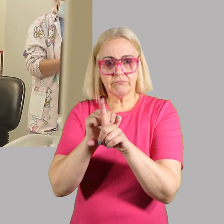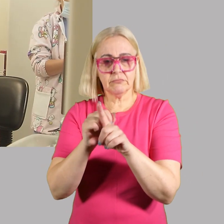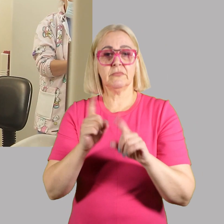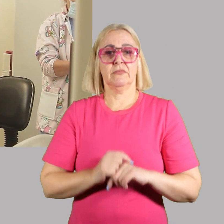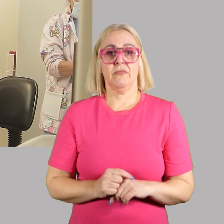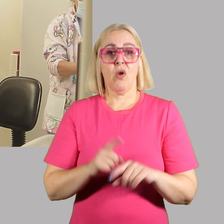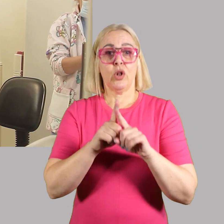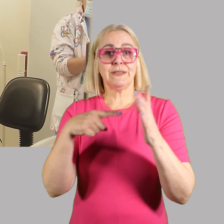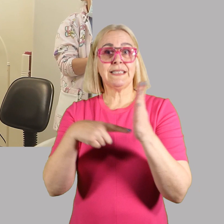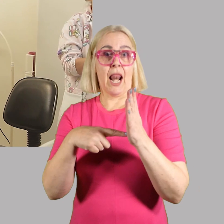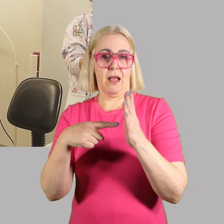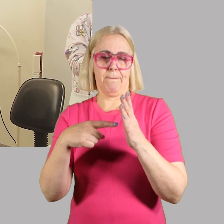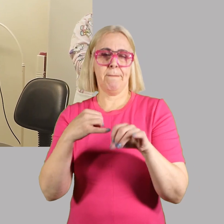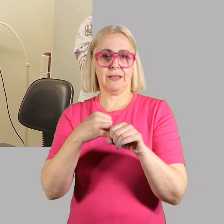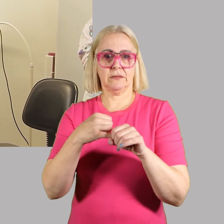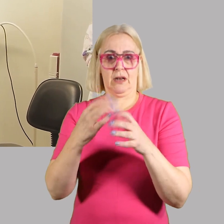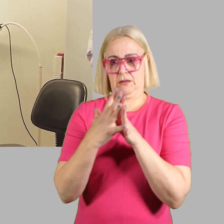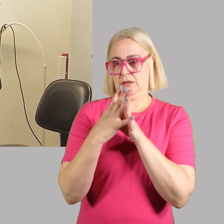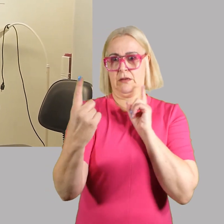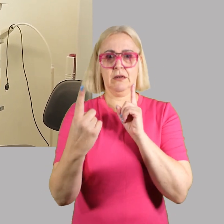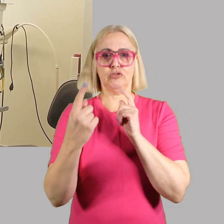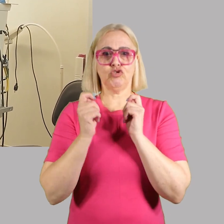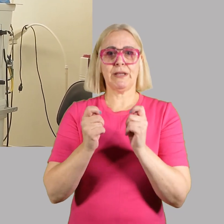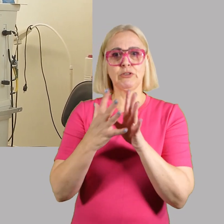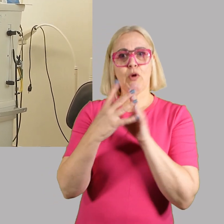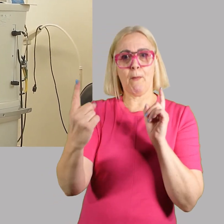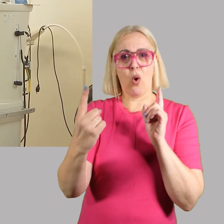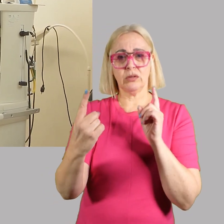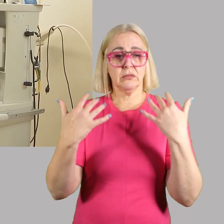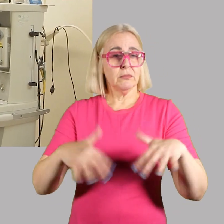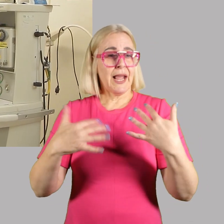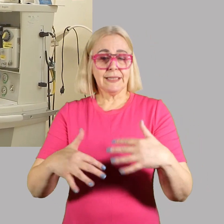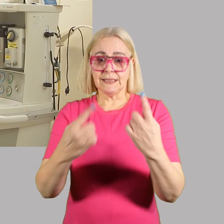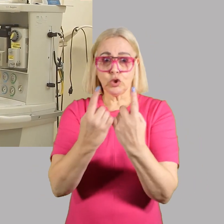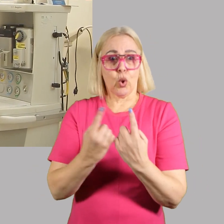A strong educational programme to the entire network is fundamental to put the recommendations